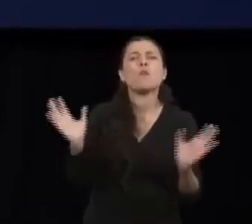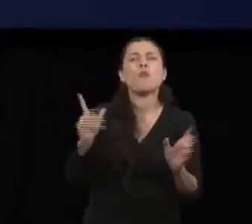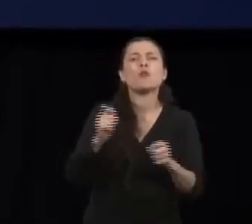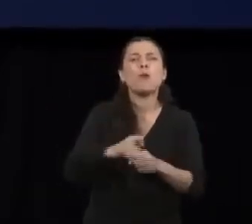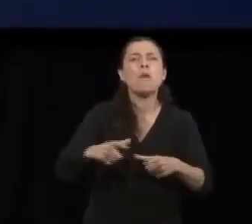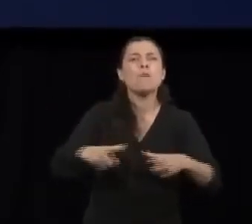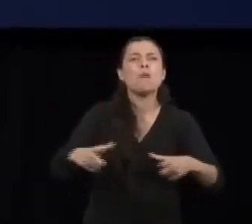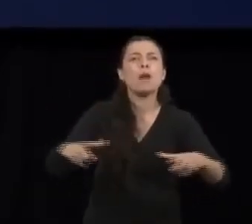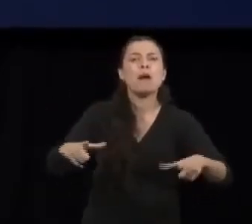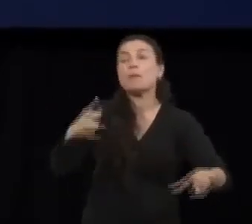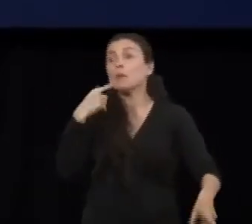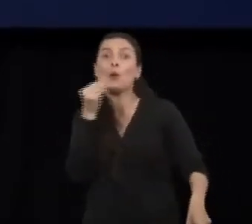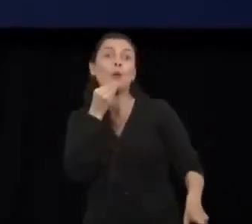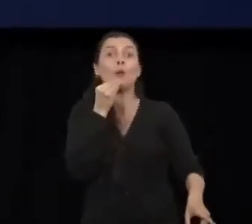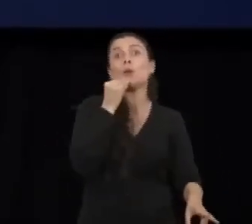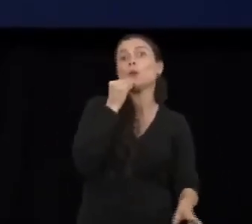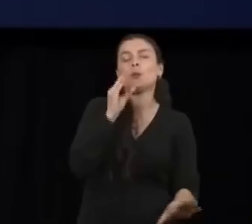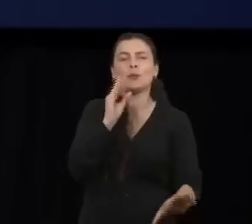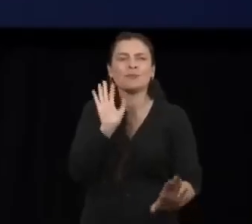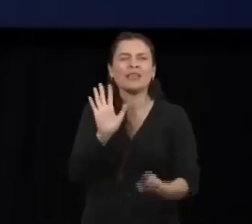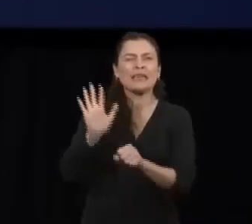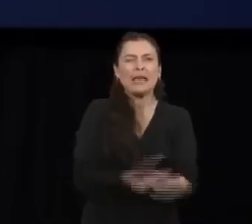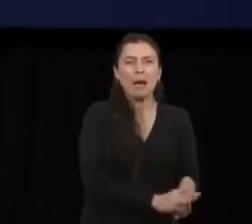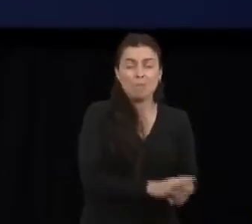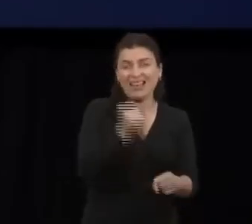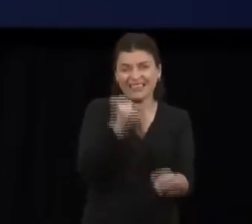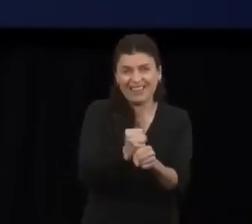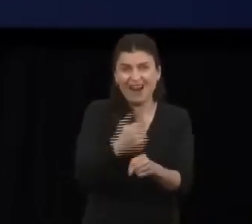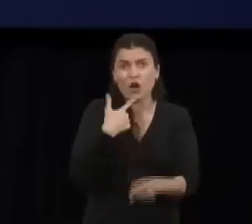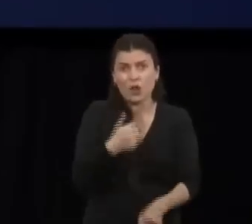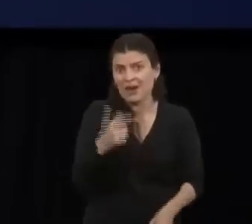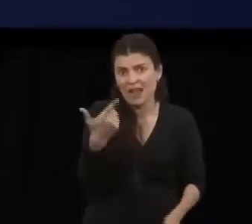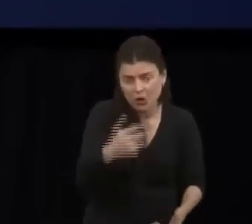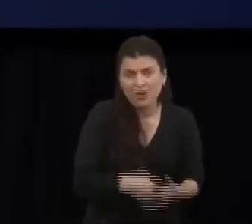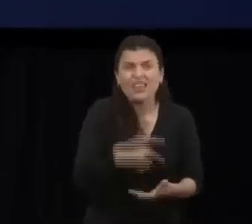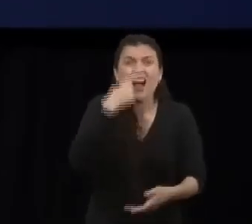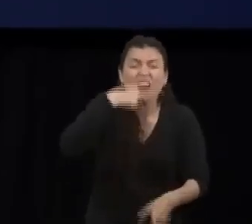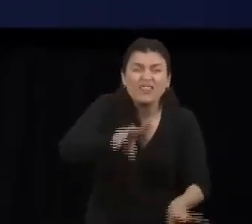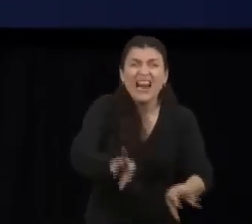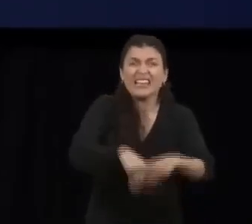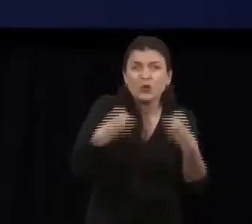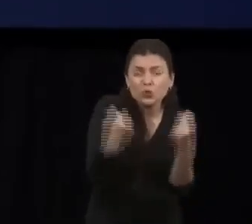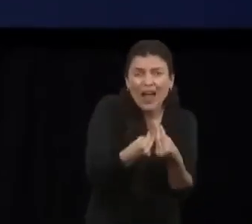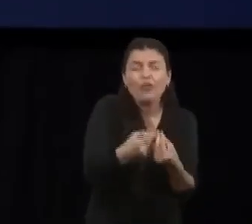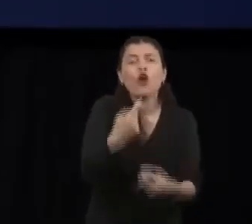We came to the madness that a third of the formal workers